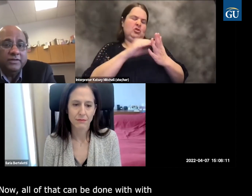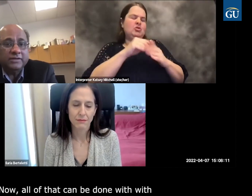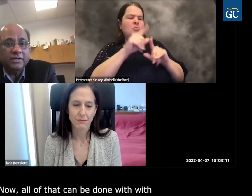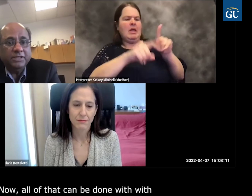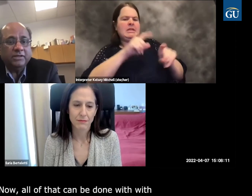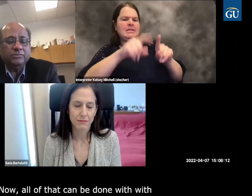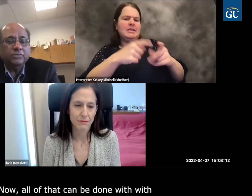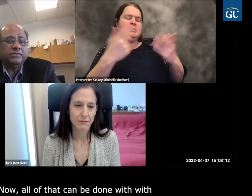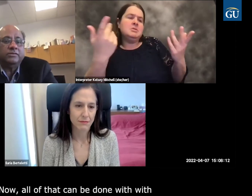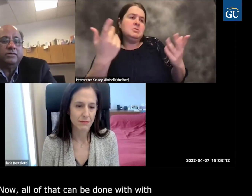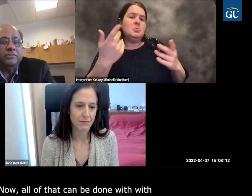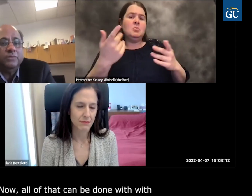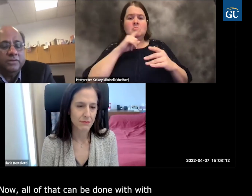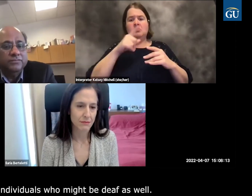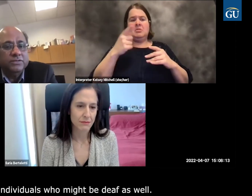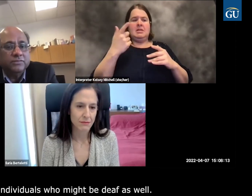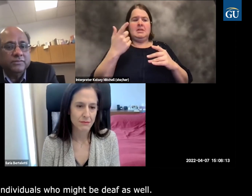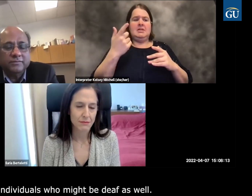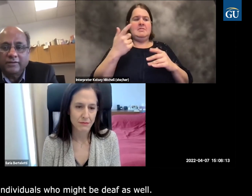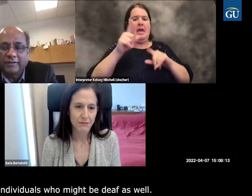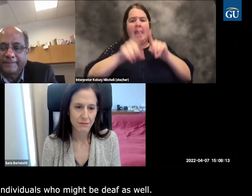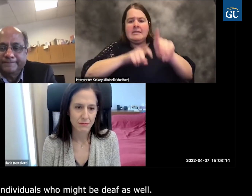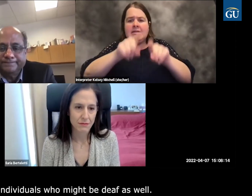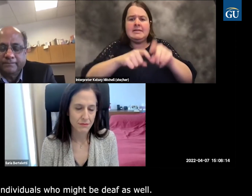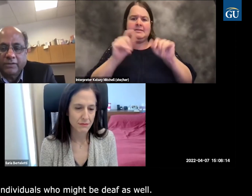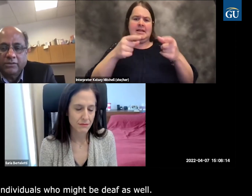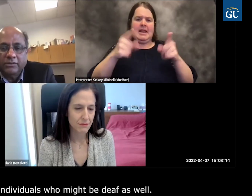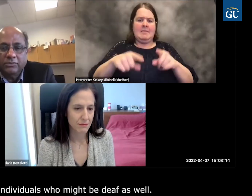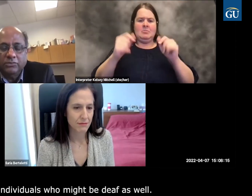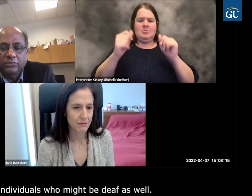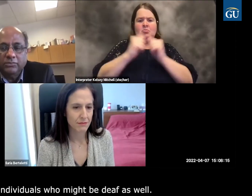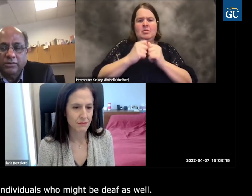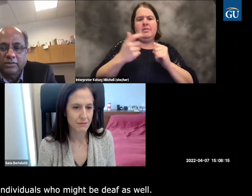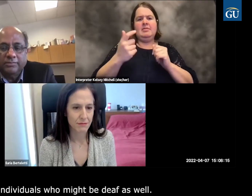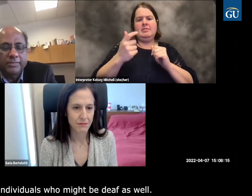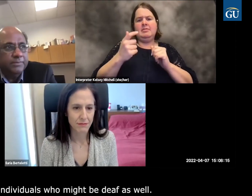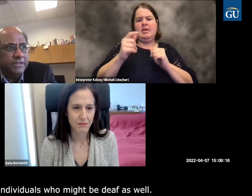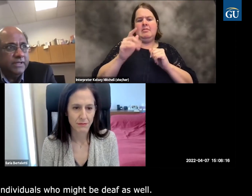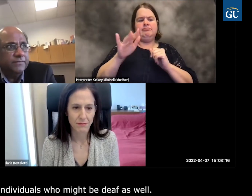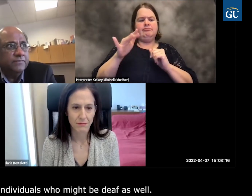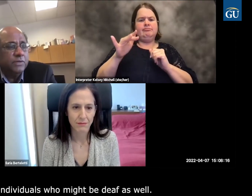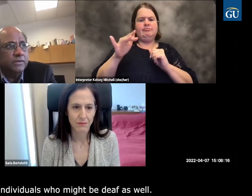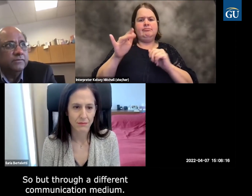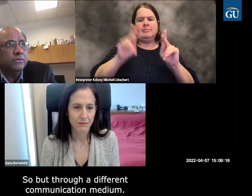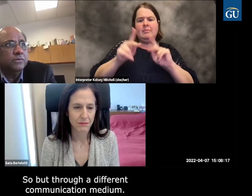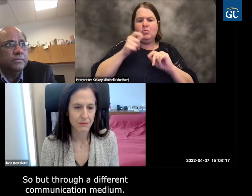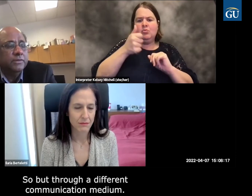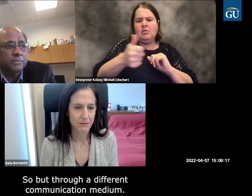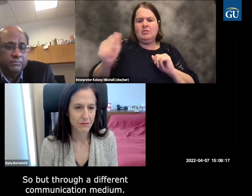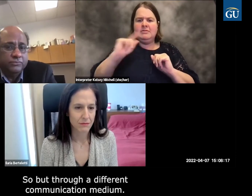can be done with uh with individuals who